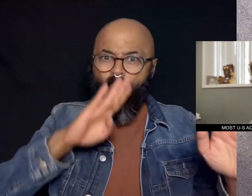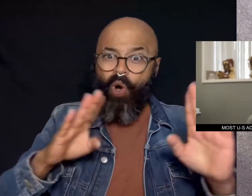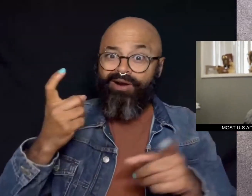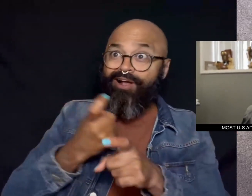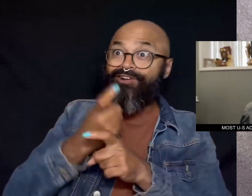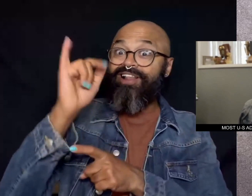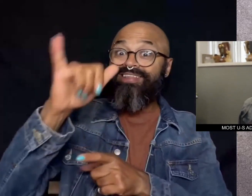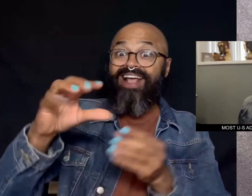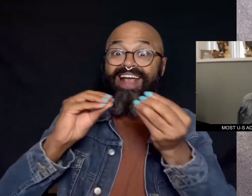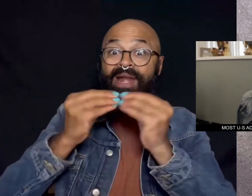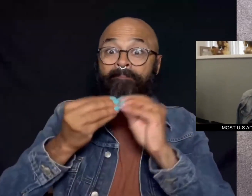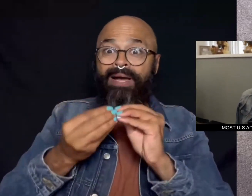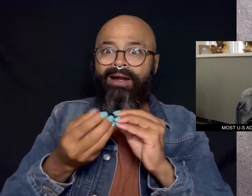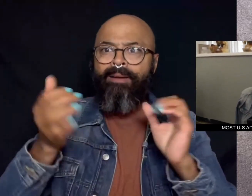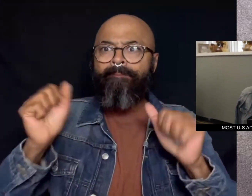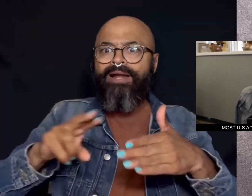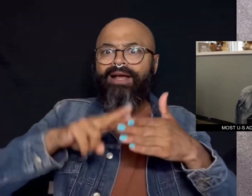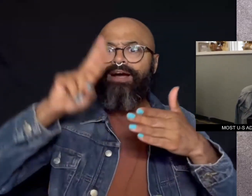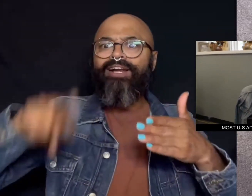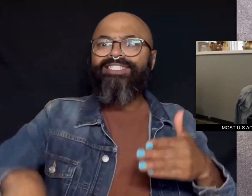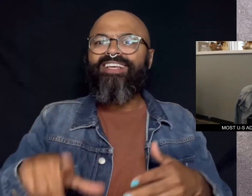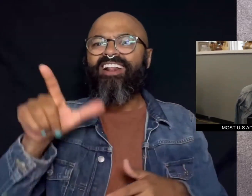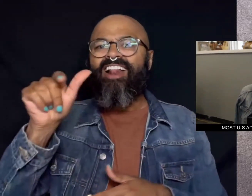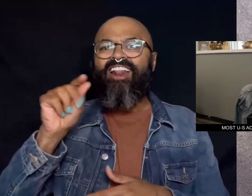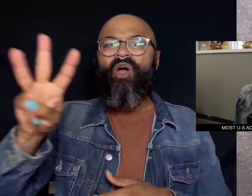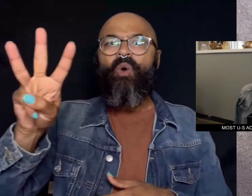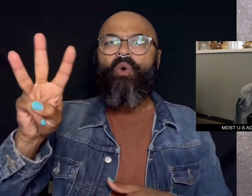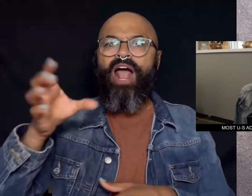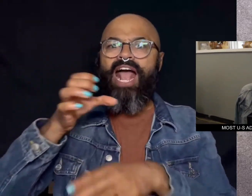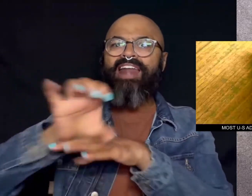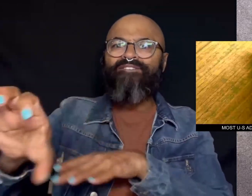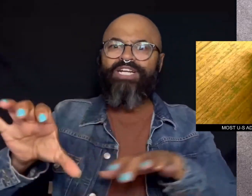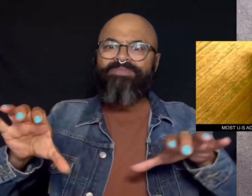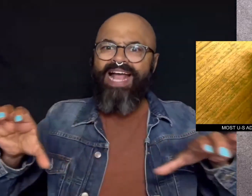They worry that calling the number might result in law enforcement action